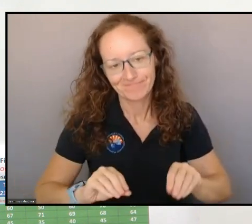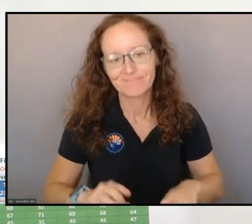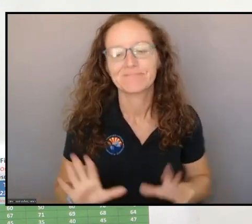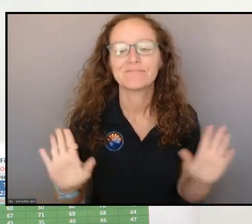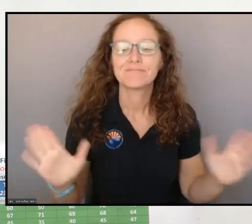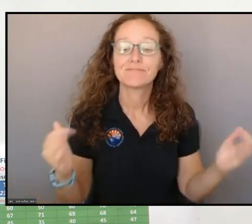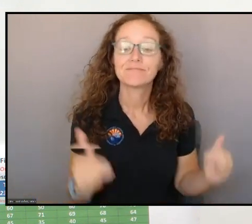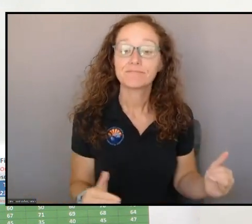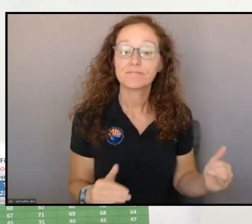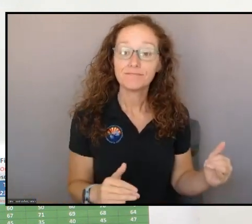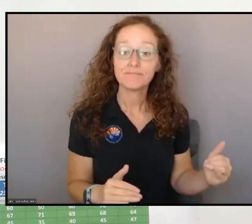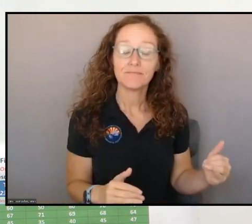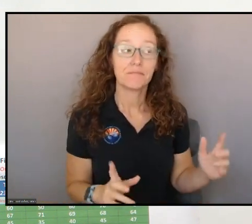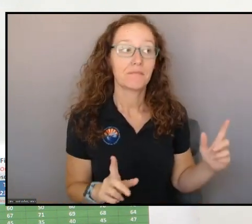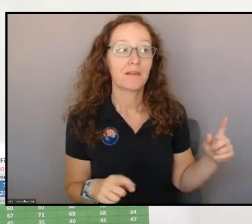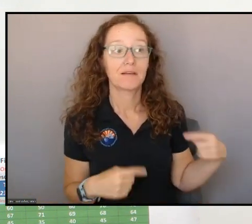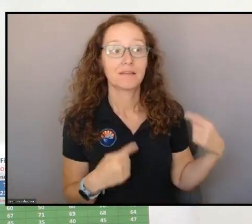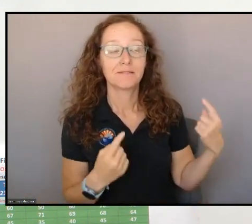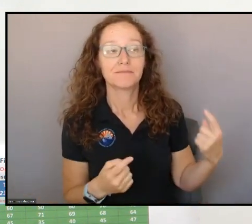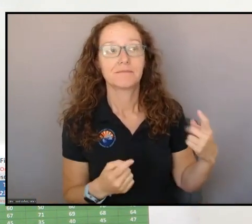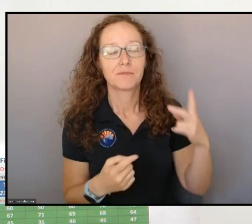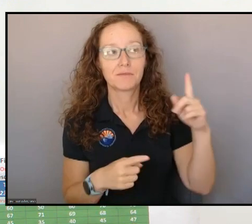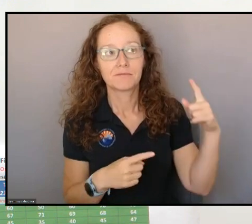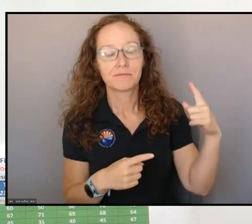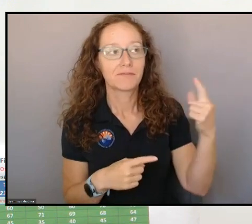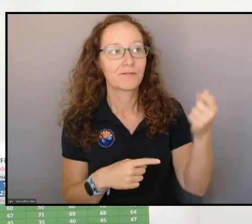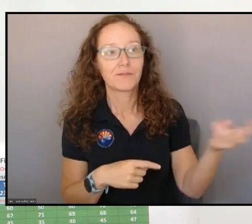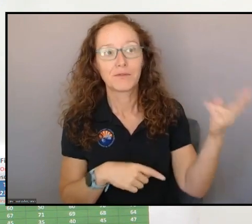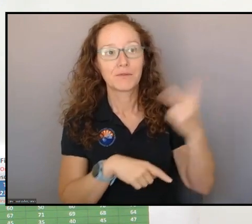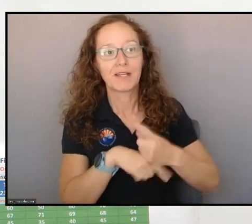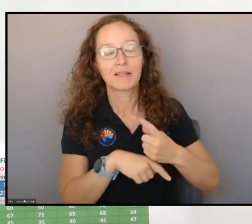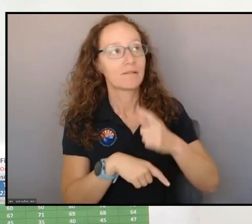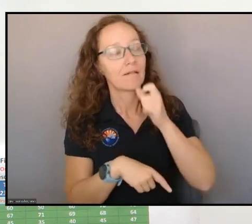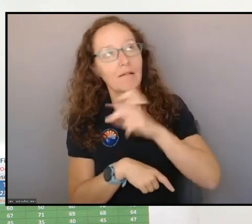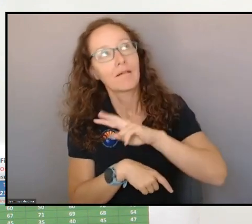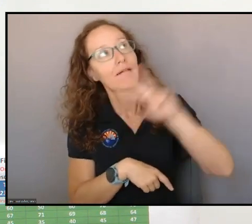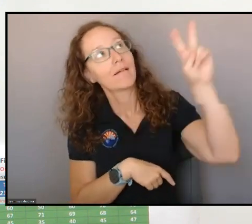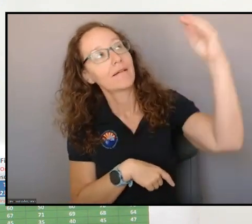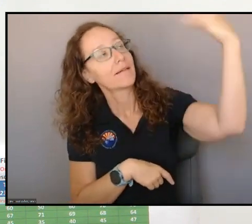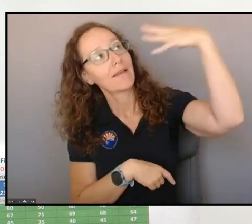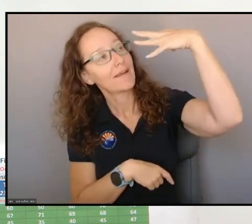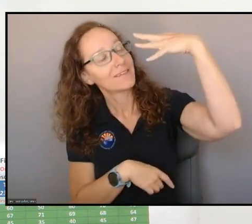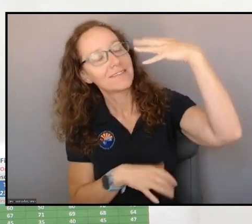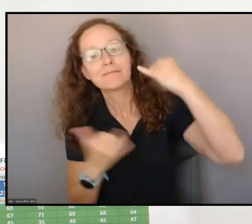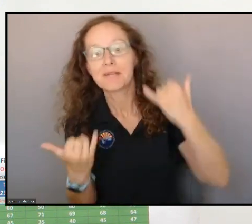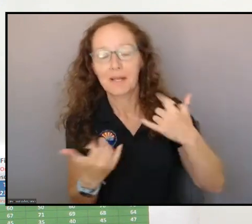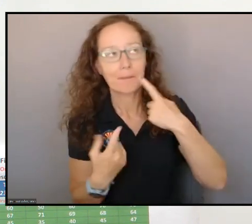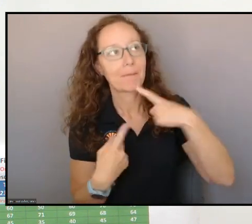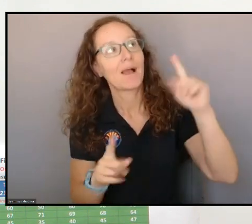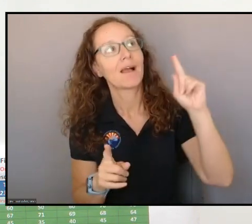sun. And just looking at our visible satellite, you can see that there really aren't that many clouds out there this